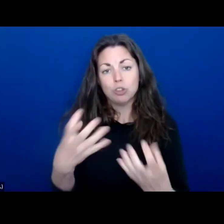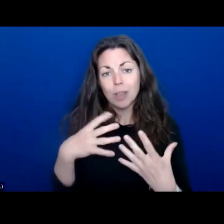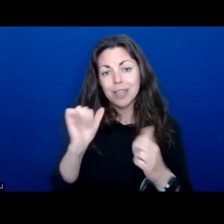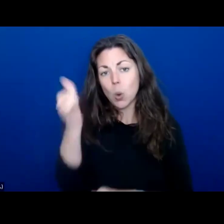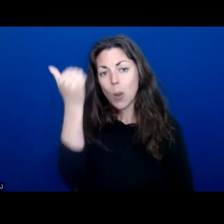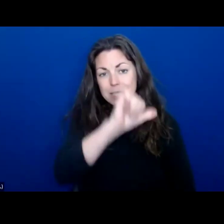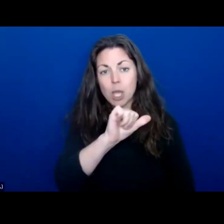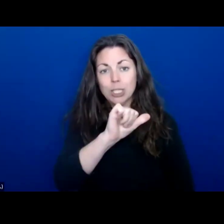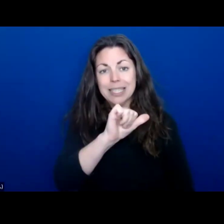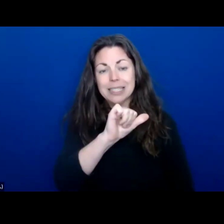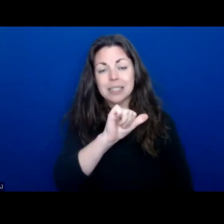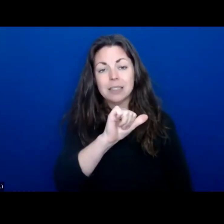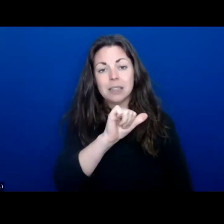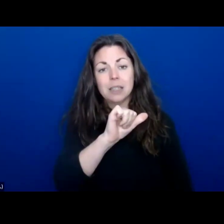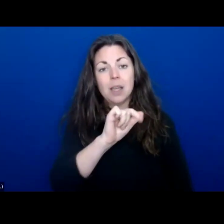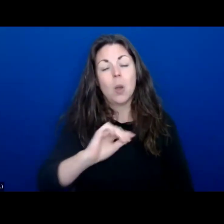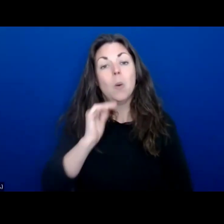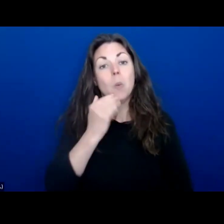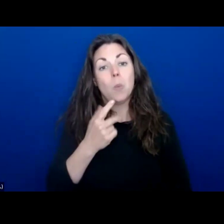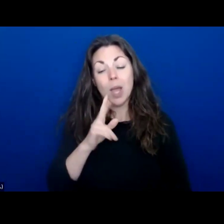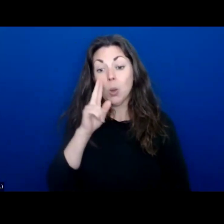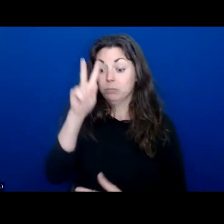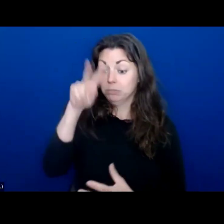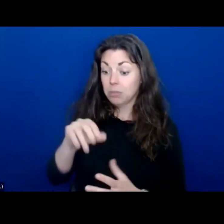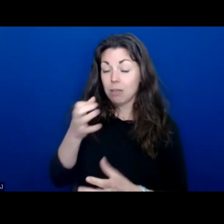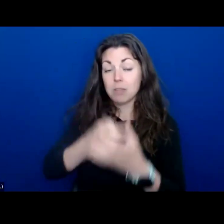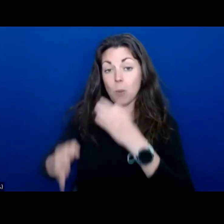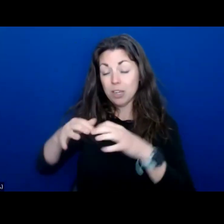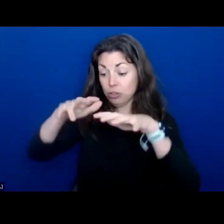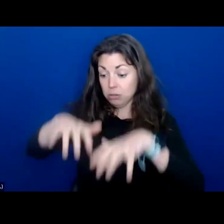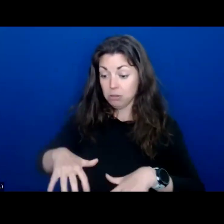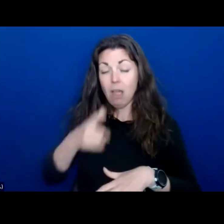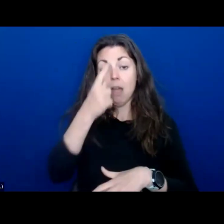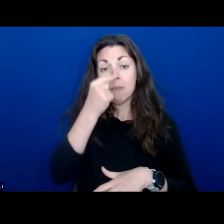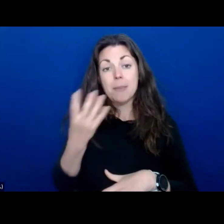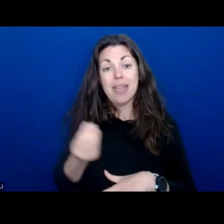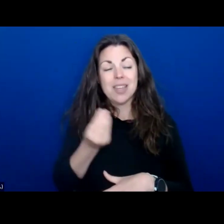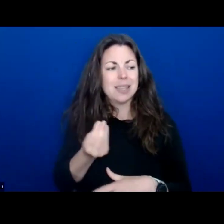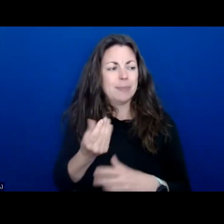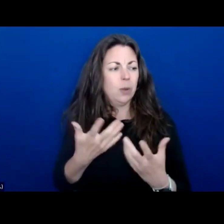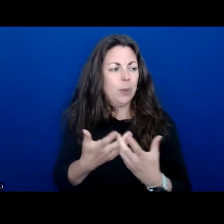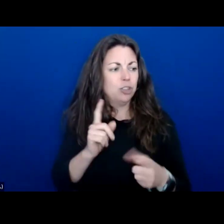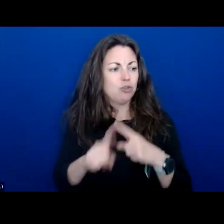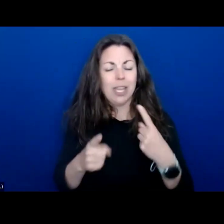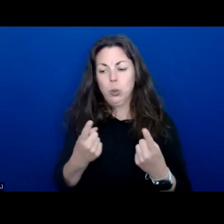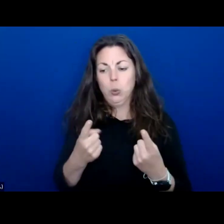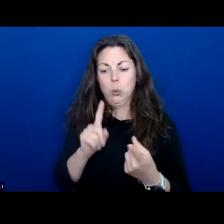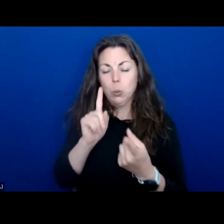And we will look through the questions that have been submitted and, and maybe there's something we can do to kind of address those in future.